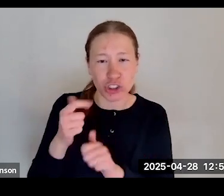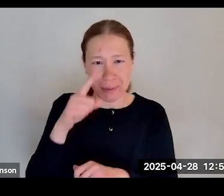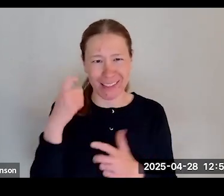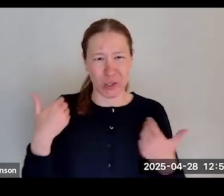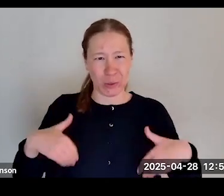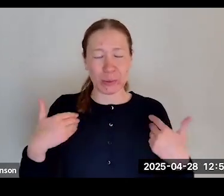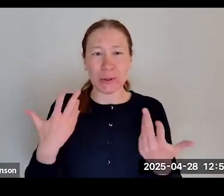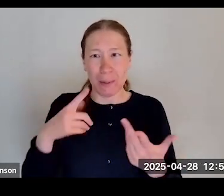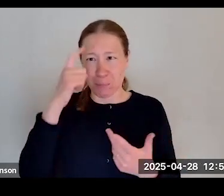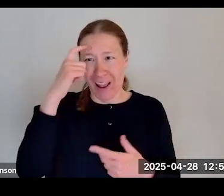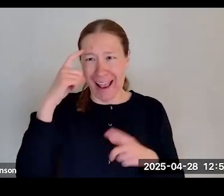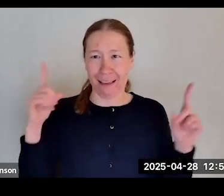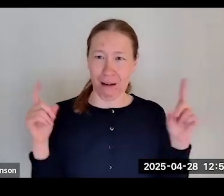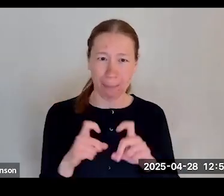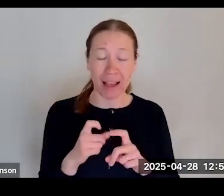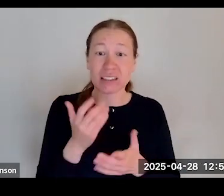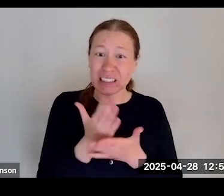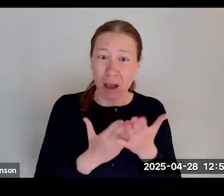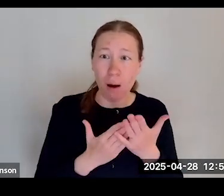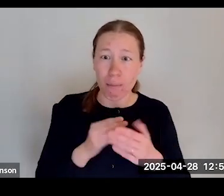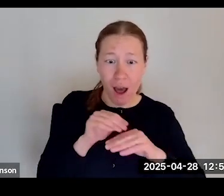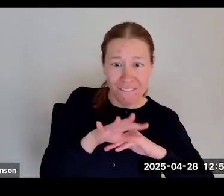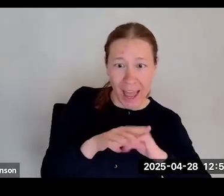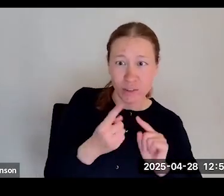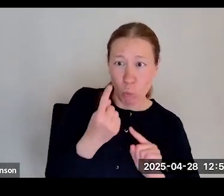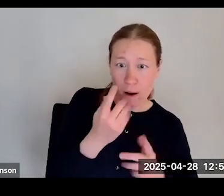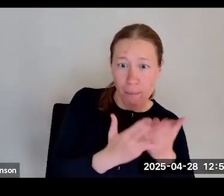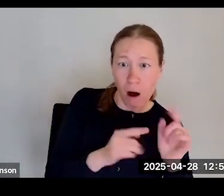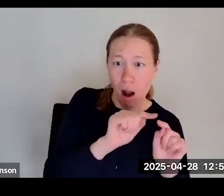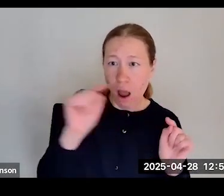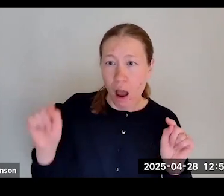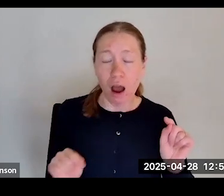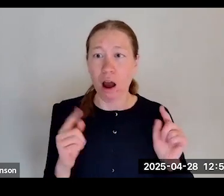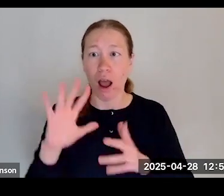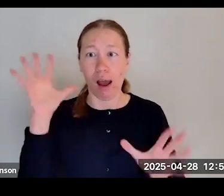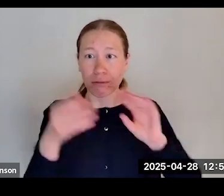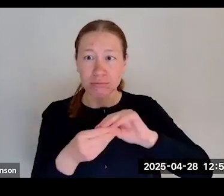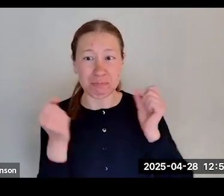of the lobes may be impacted or not others, one may be isolated or it may involve a number of them.